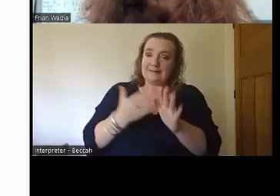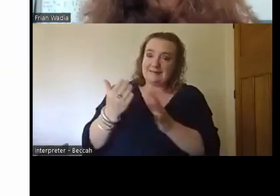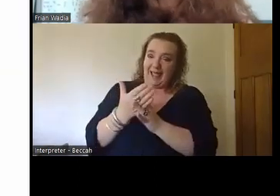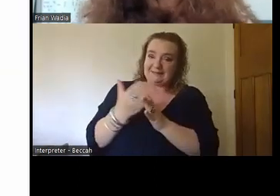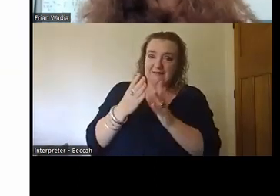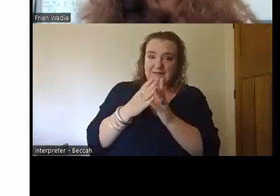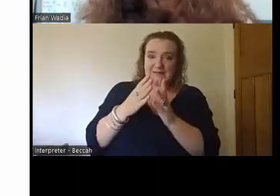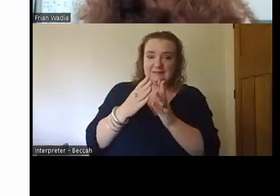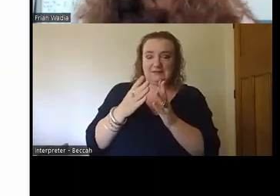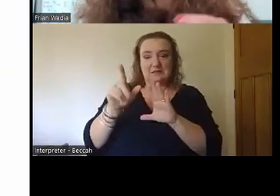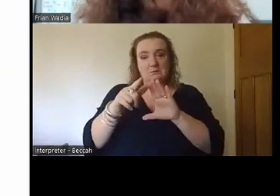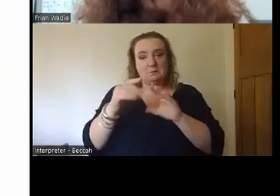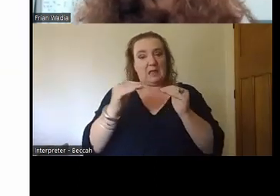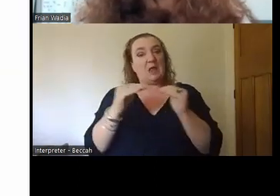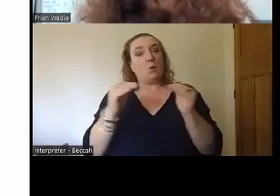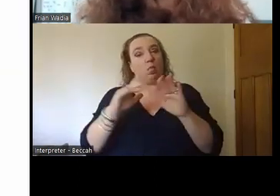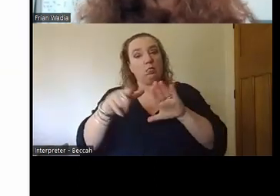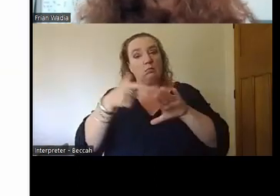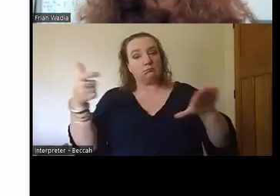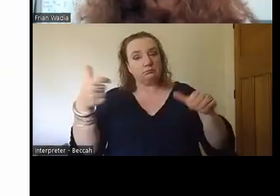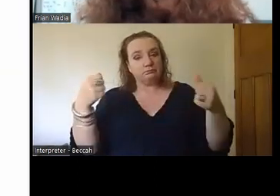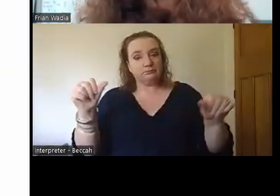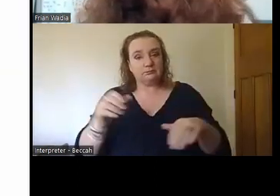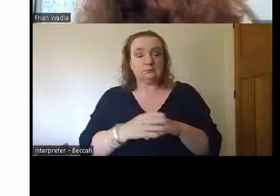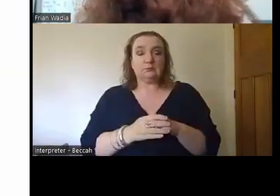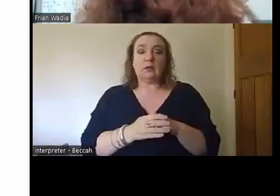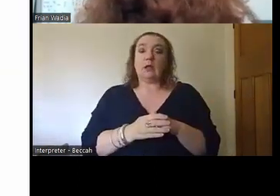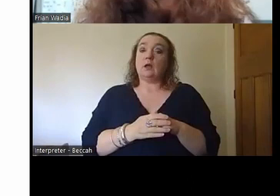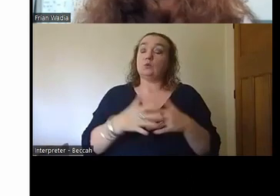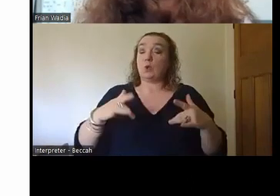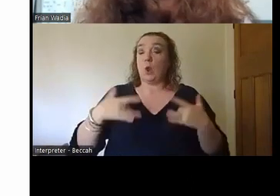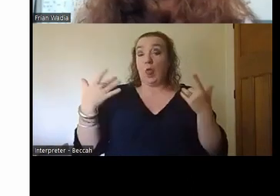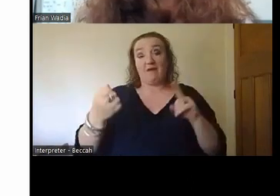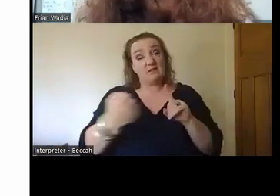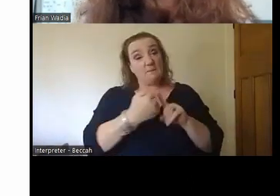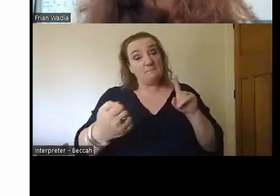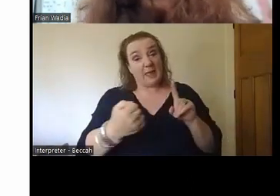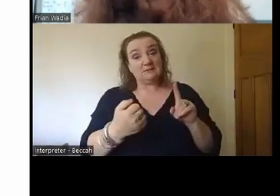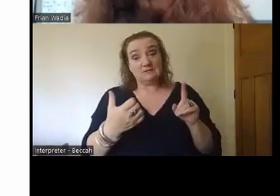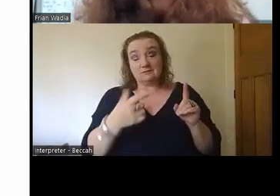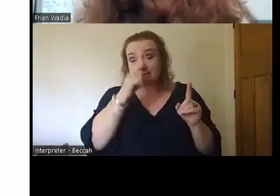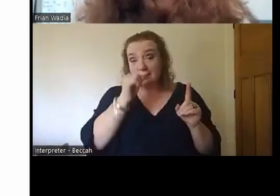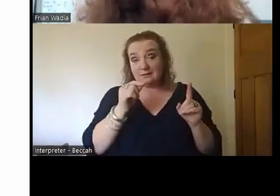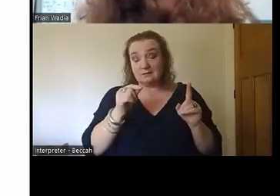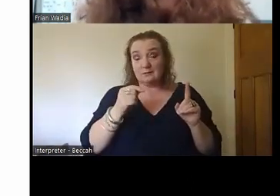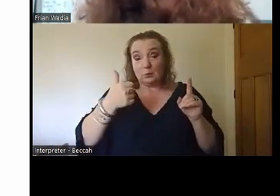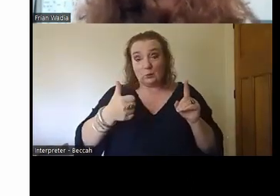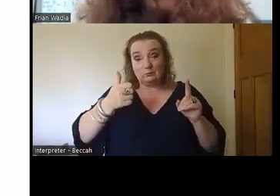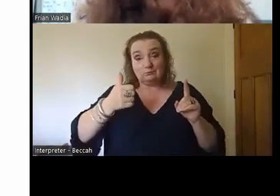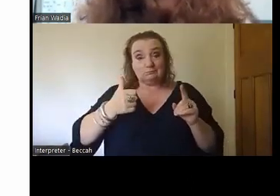equal outcomes and the impact of life that you know, can occur with the good practise that you allow for,